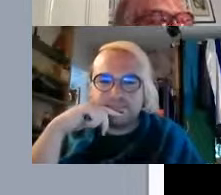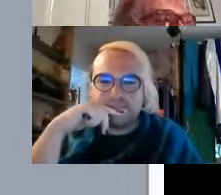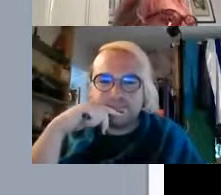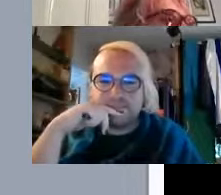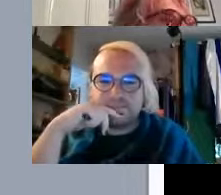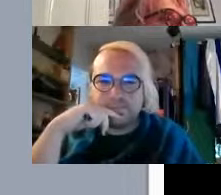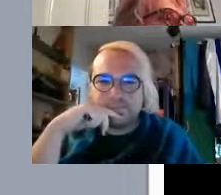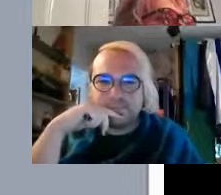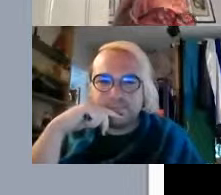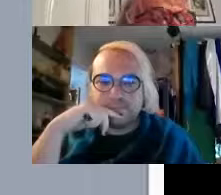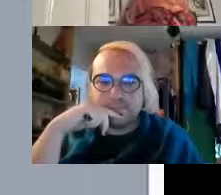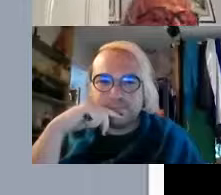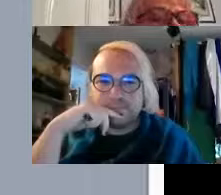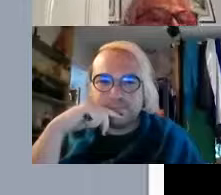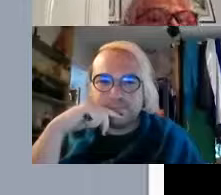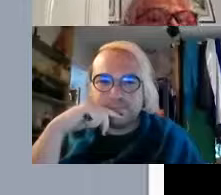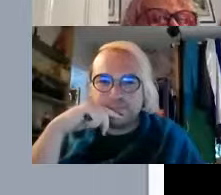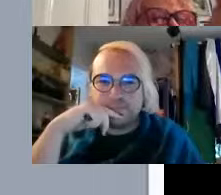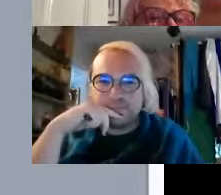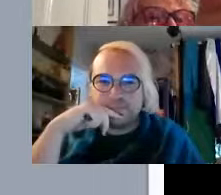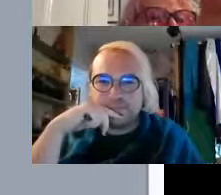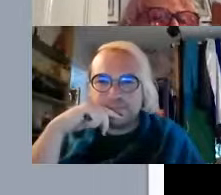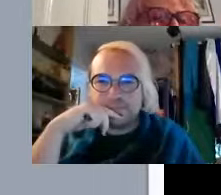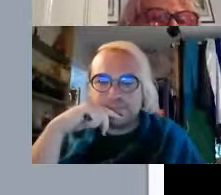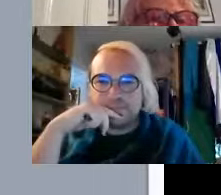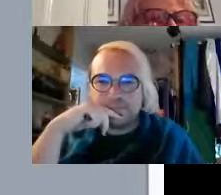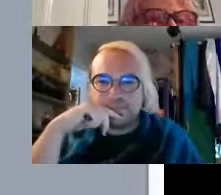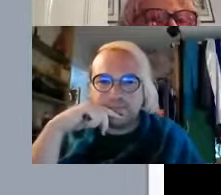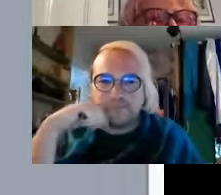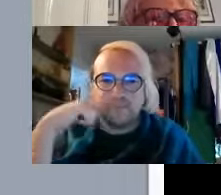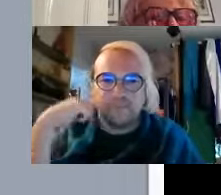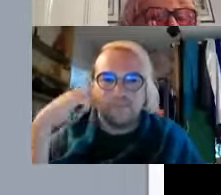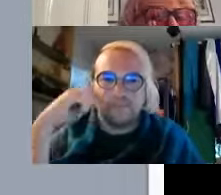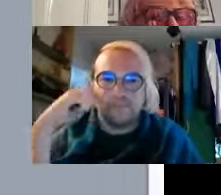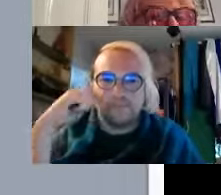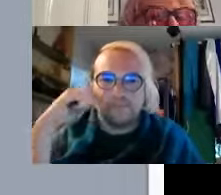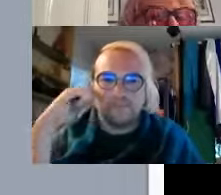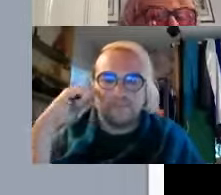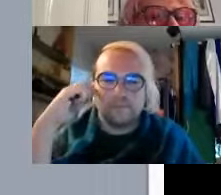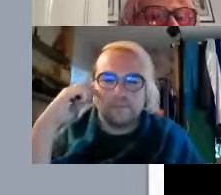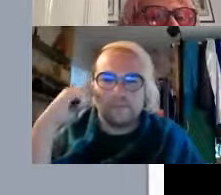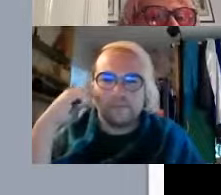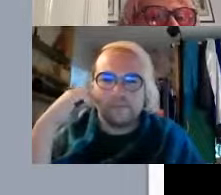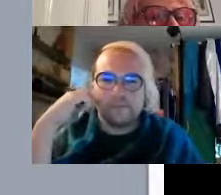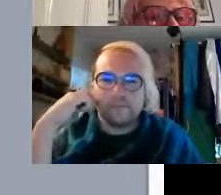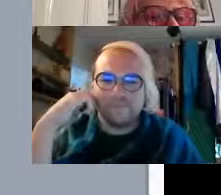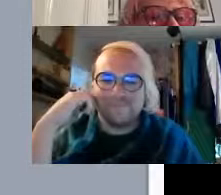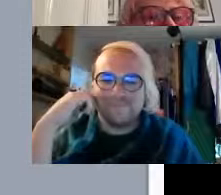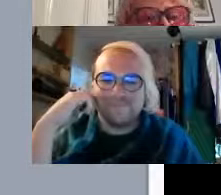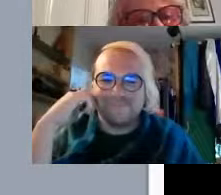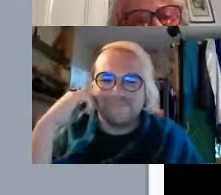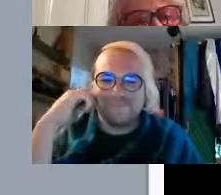john hansard gallery in southampton leeds art gallery in leeds liverpool biennial